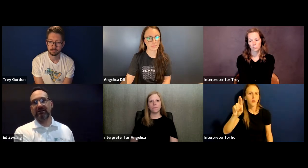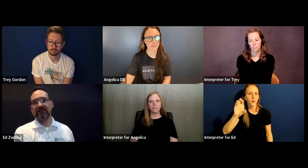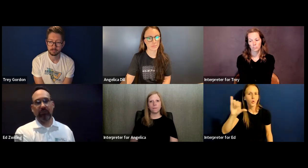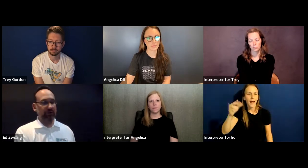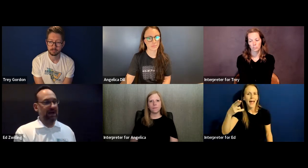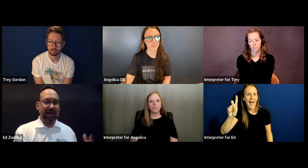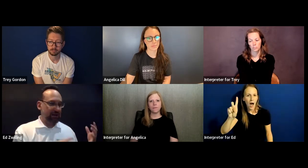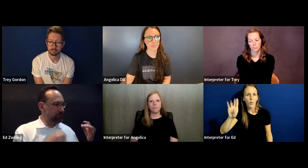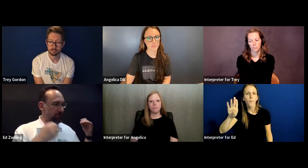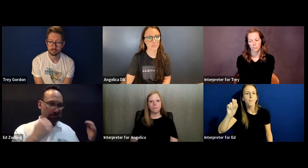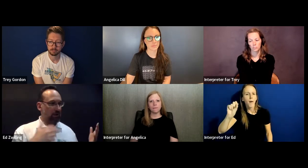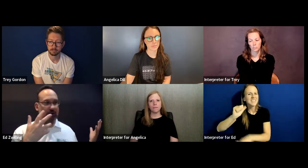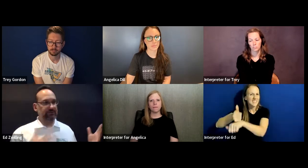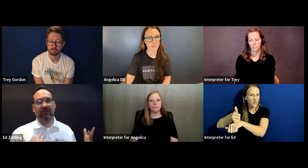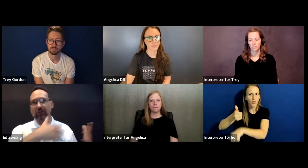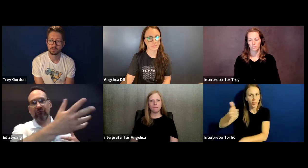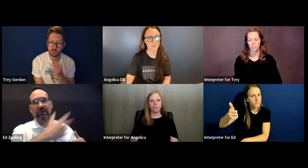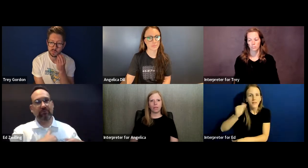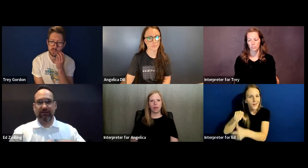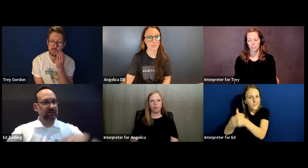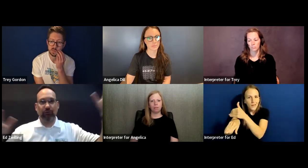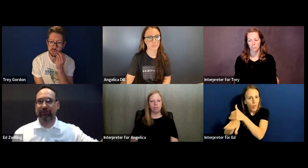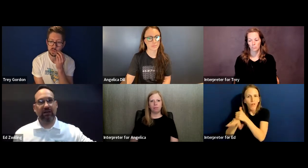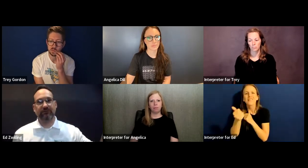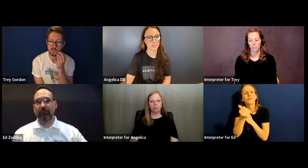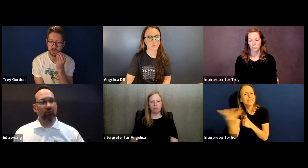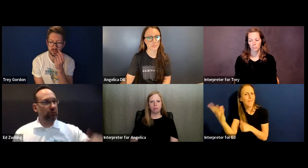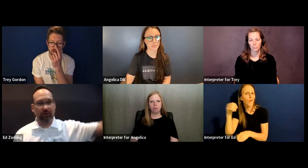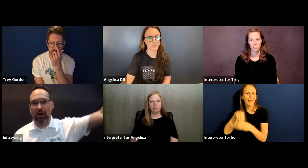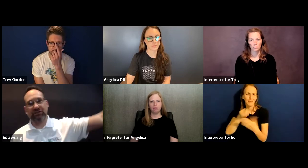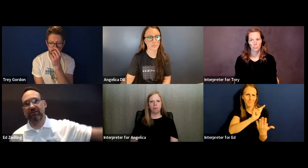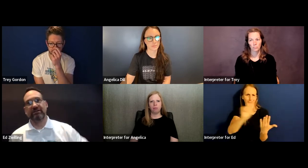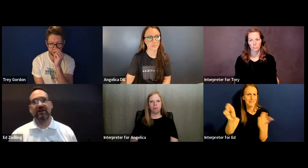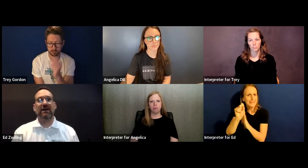accessible and i had i don't know several of them in several states from florida to washington state